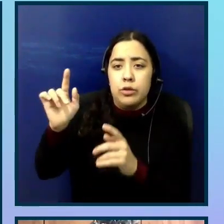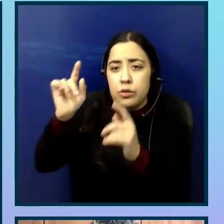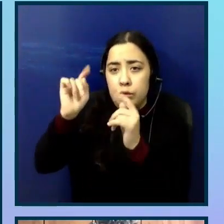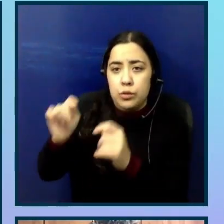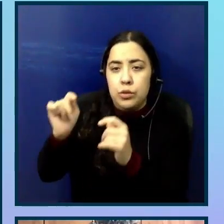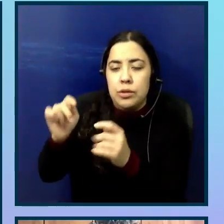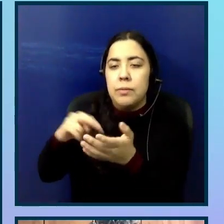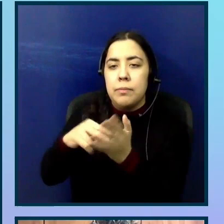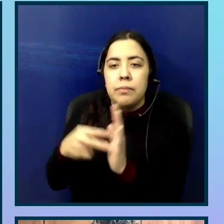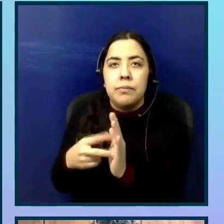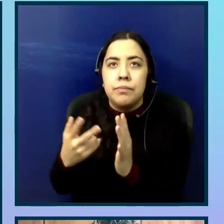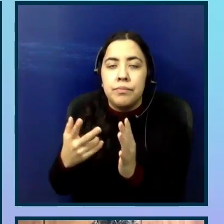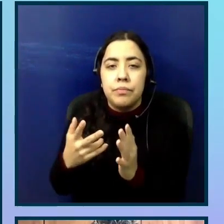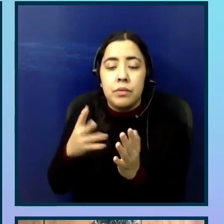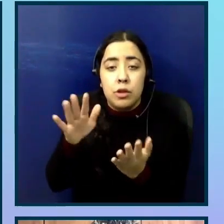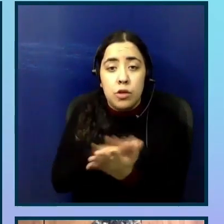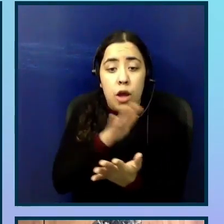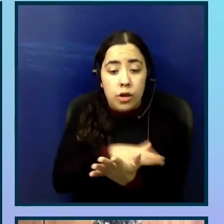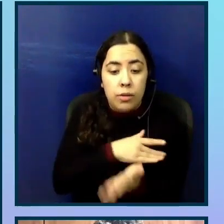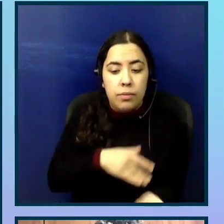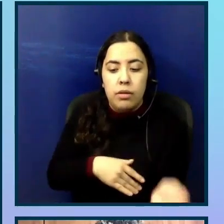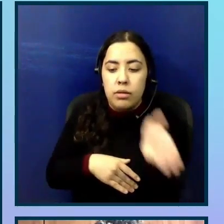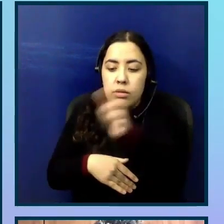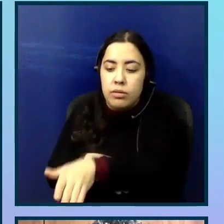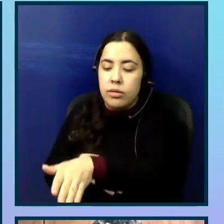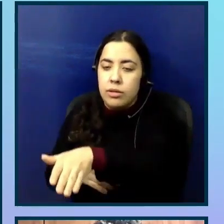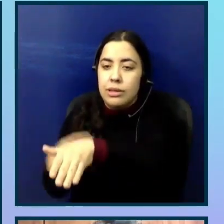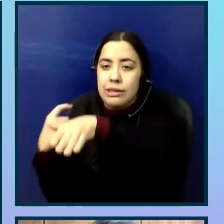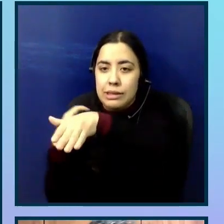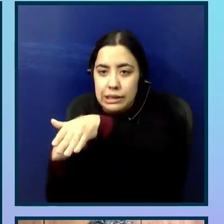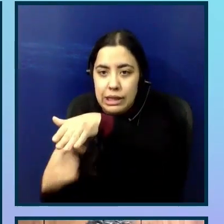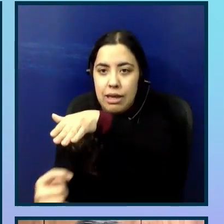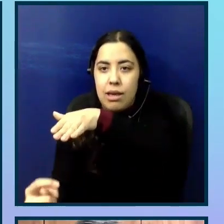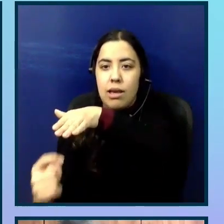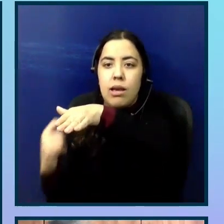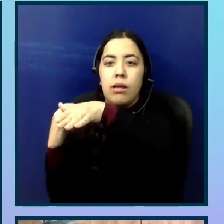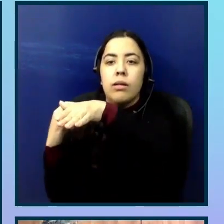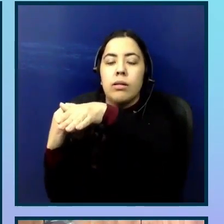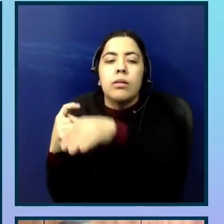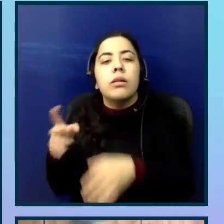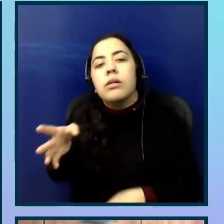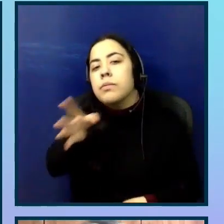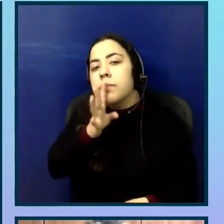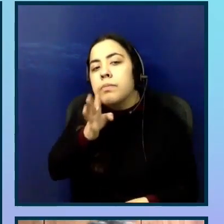and it would be able to read to me whenever I wanted to, making my confidence much, much stronger